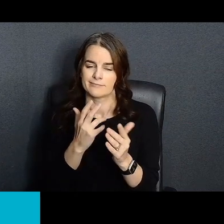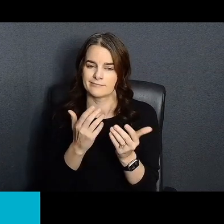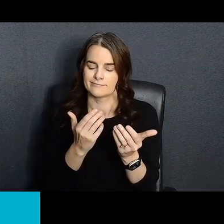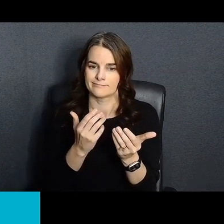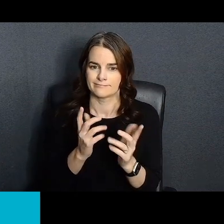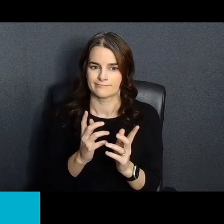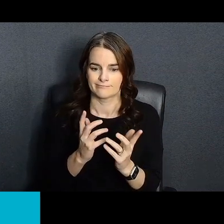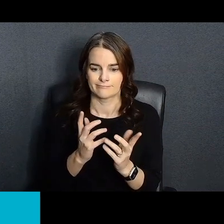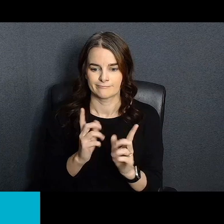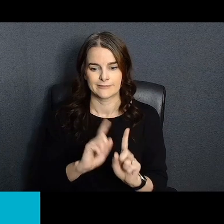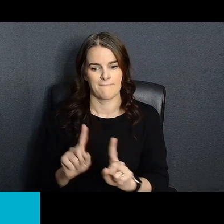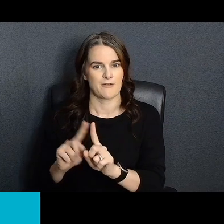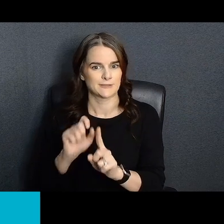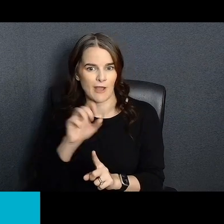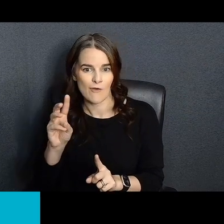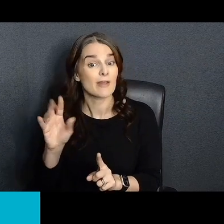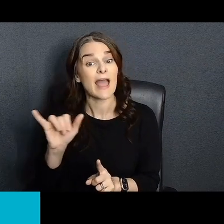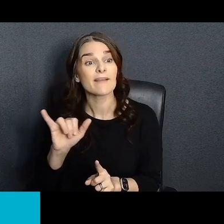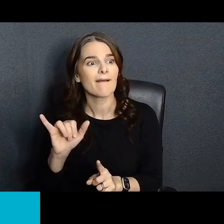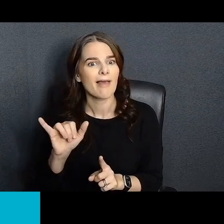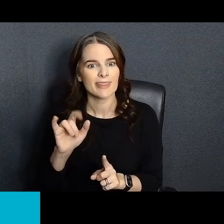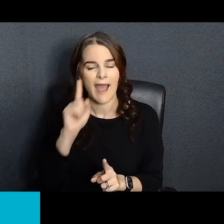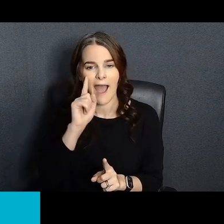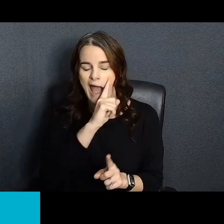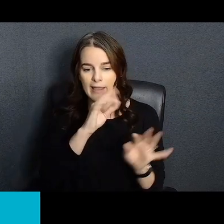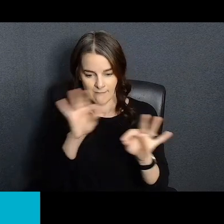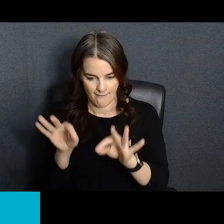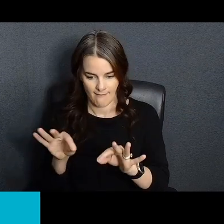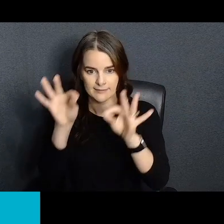on maybe like that Eye Gaze device we looked at as well.